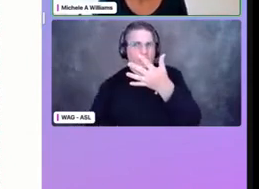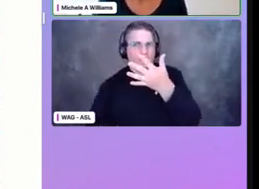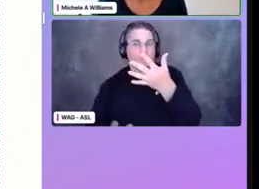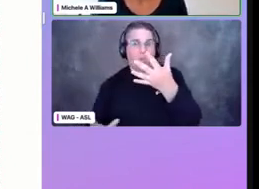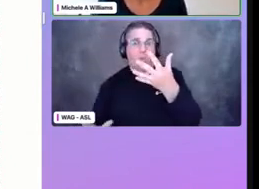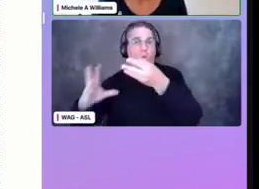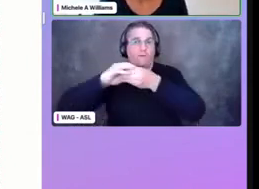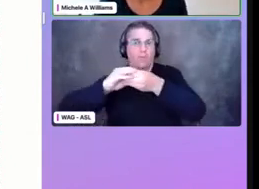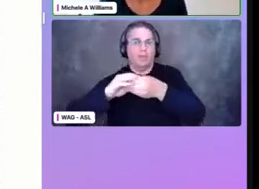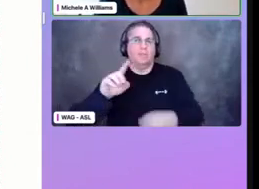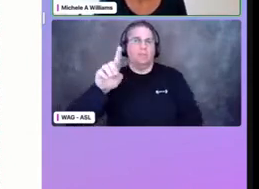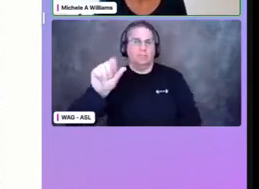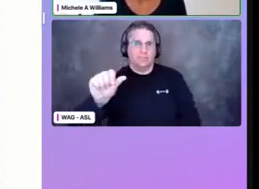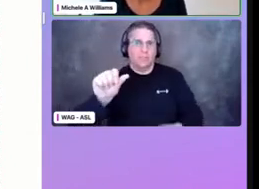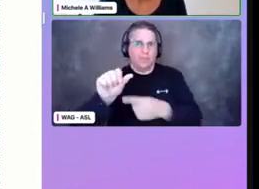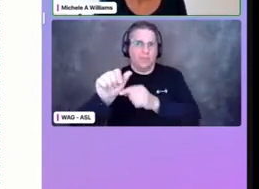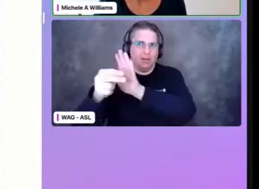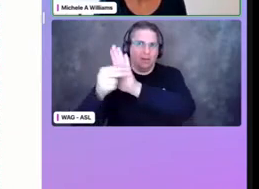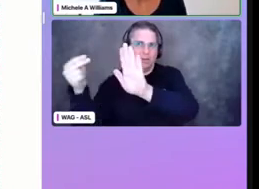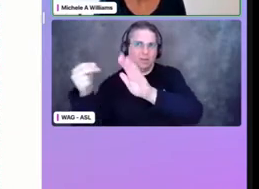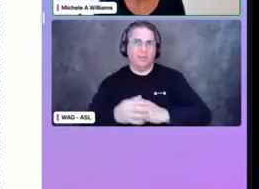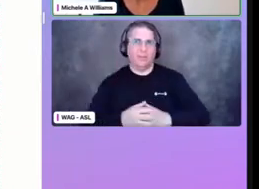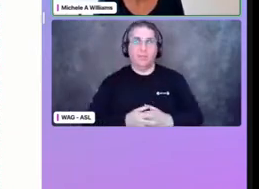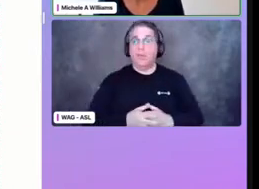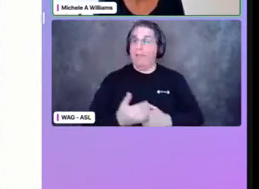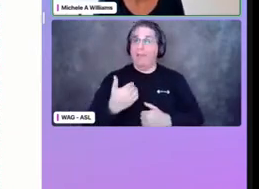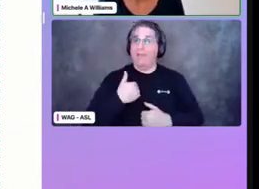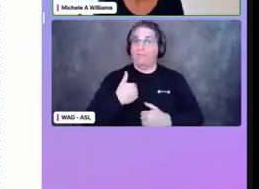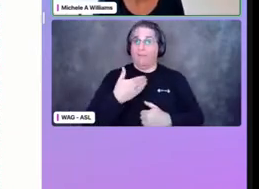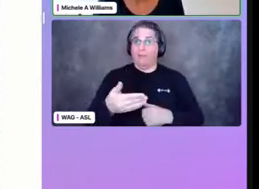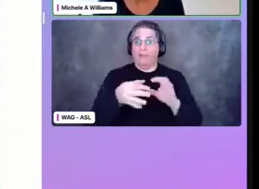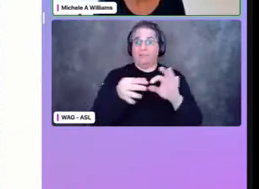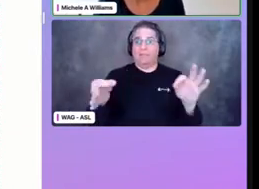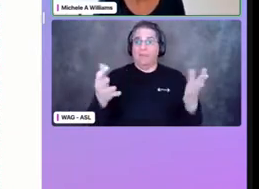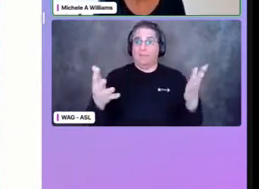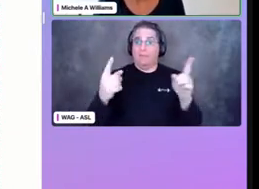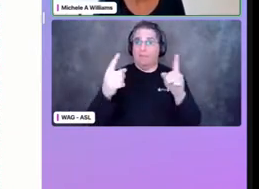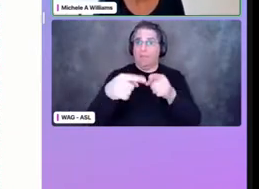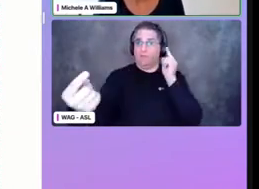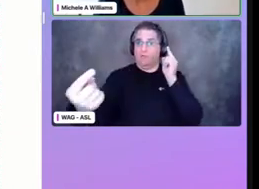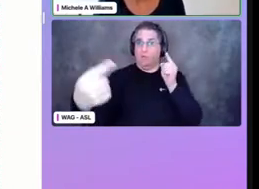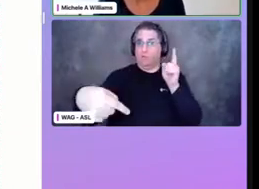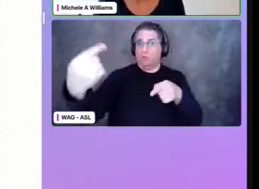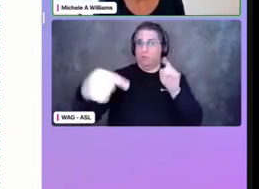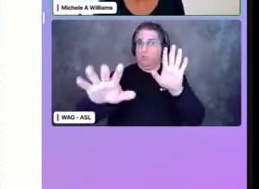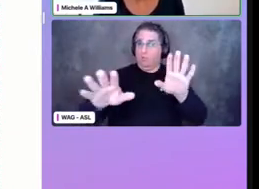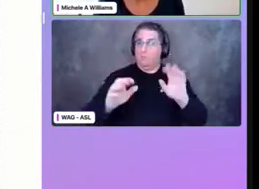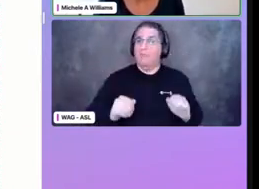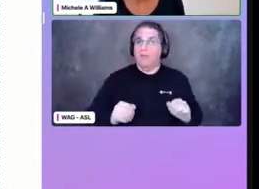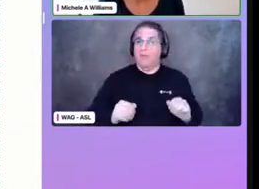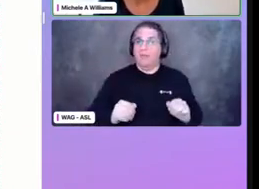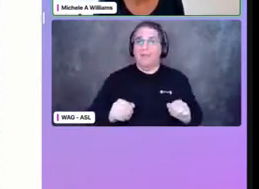of physical, cognitive, neurological, nonetheless, disability is going to be represented. And with have